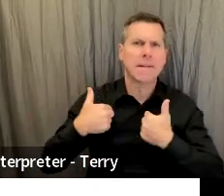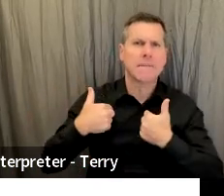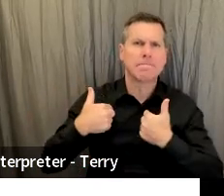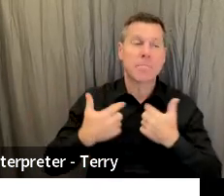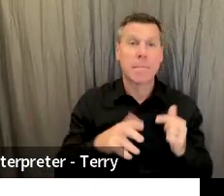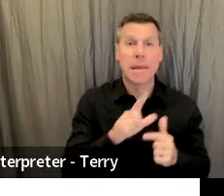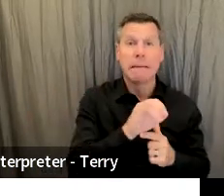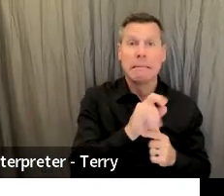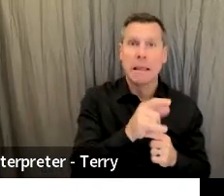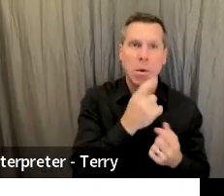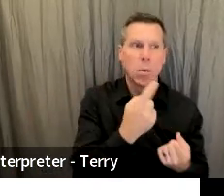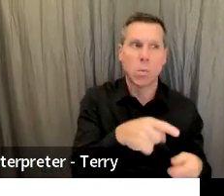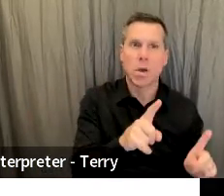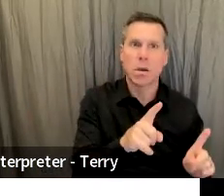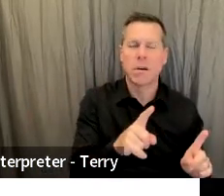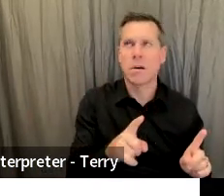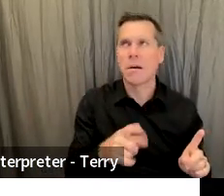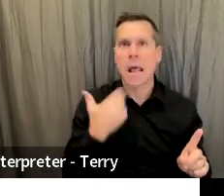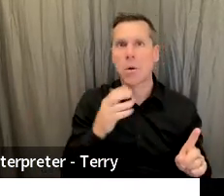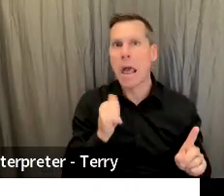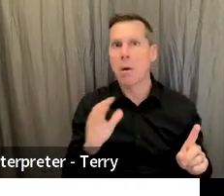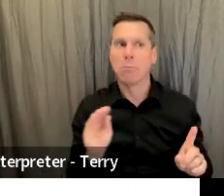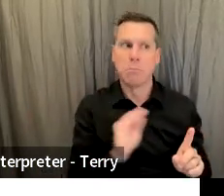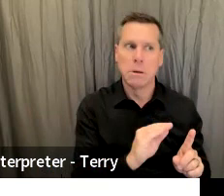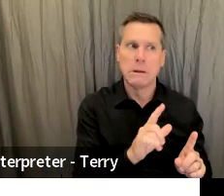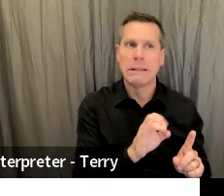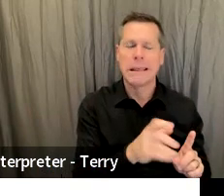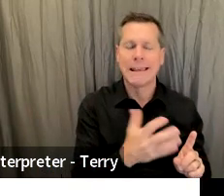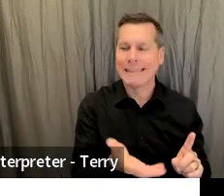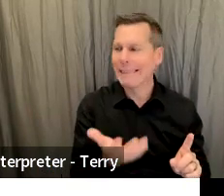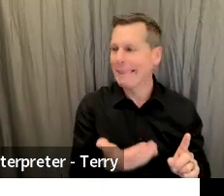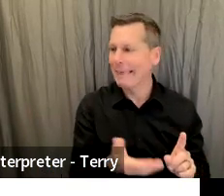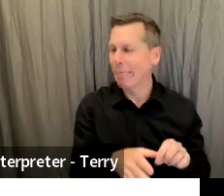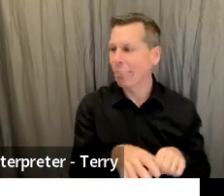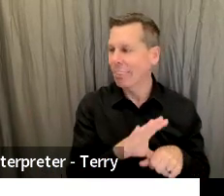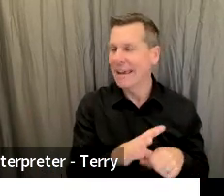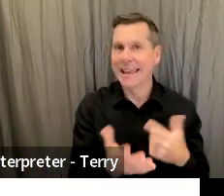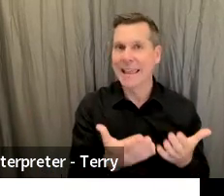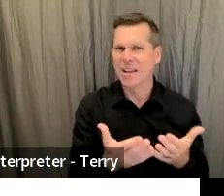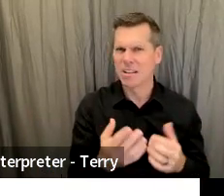or you don't know how to even put the link there Like, do you guys have a go to email